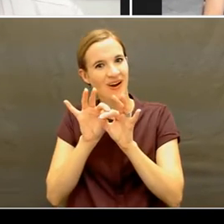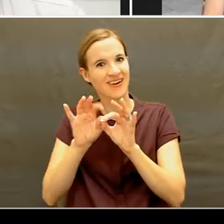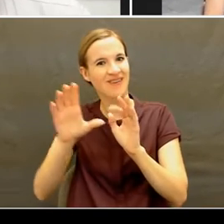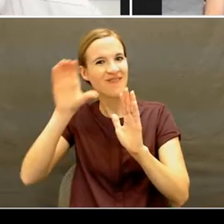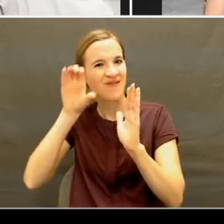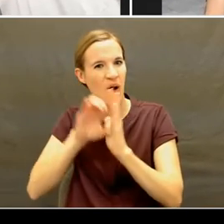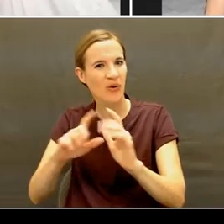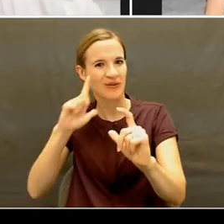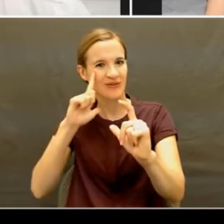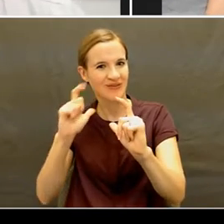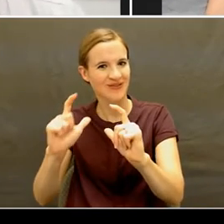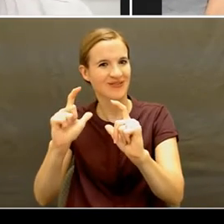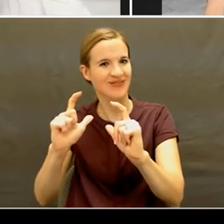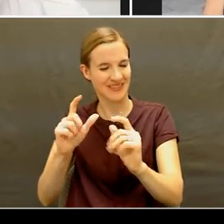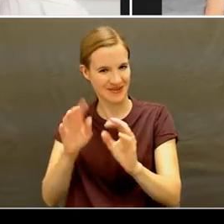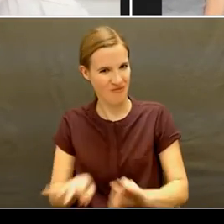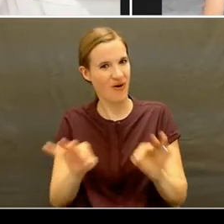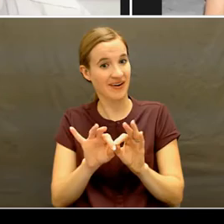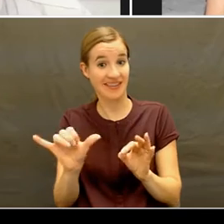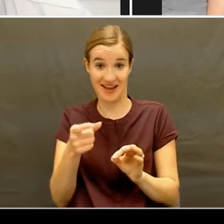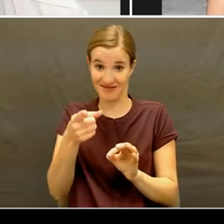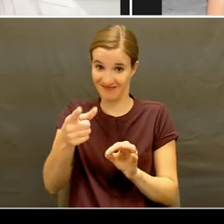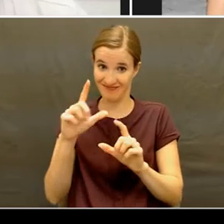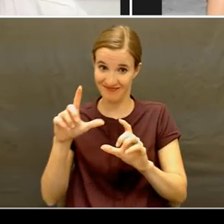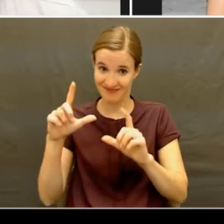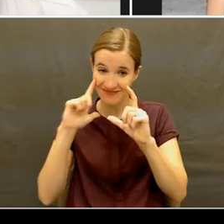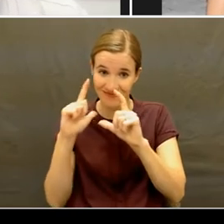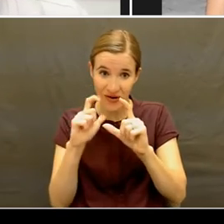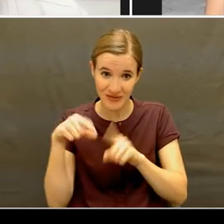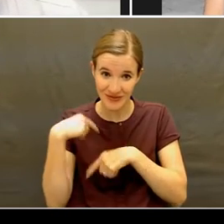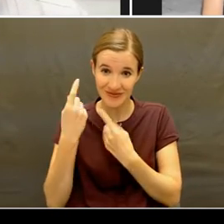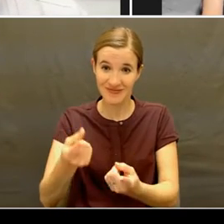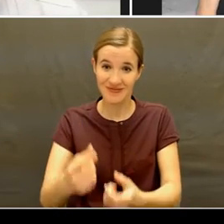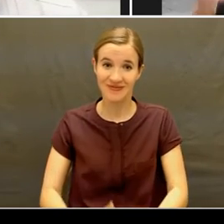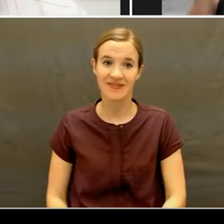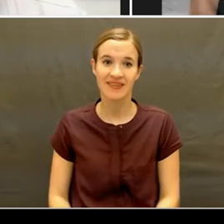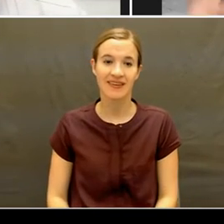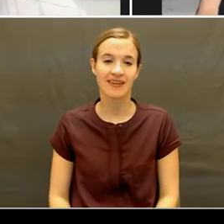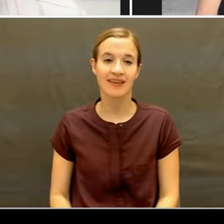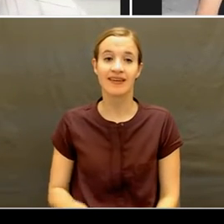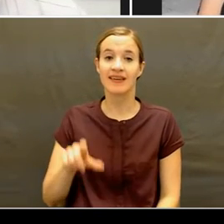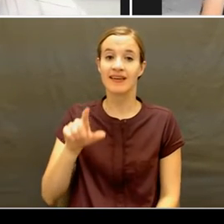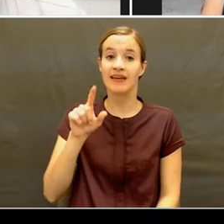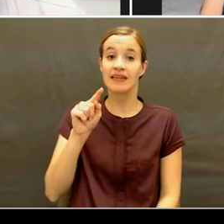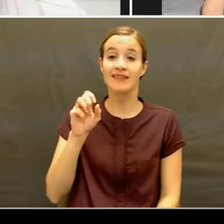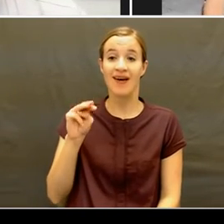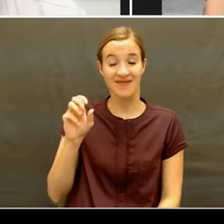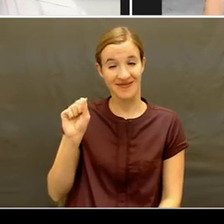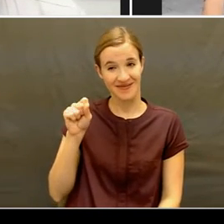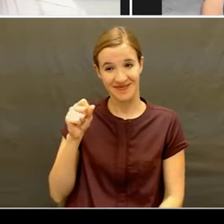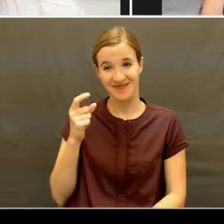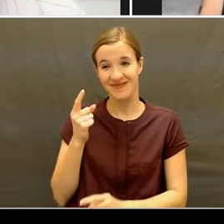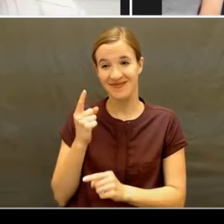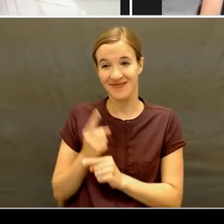Tom: Nope not with film and actually my big digital, I've kind of, the last time I took photos